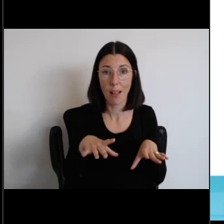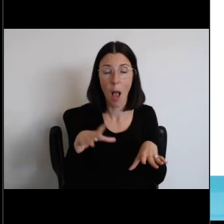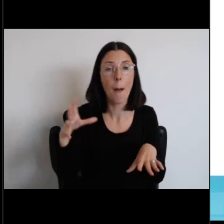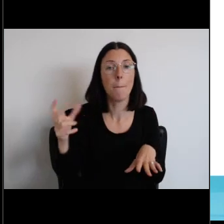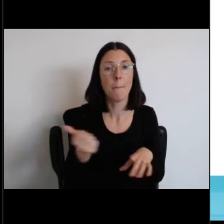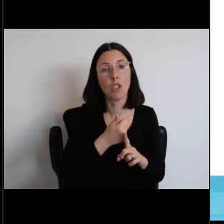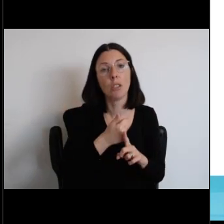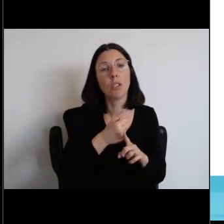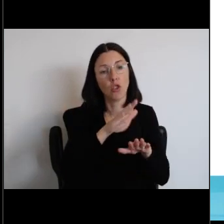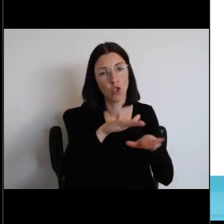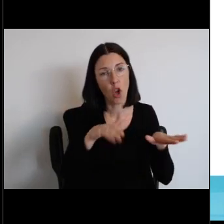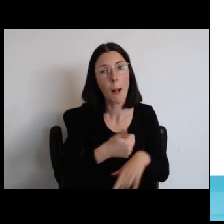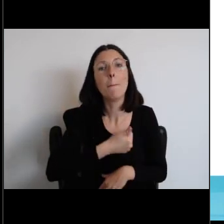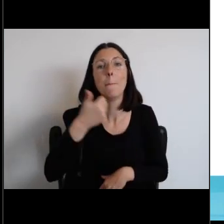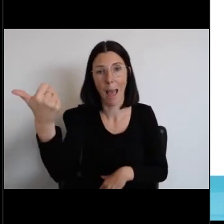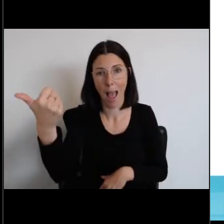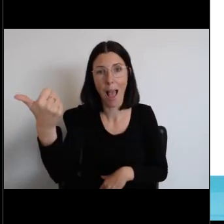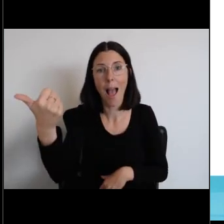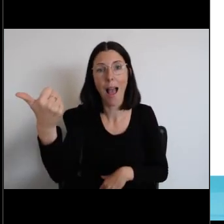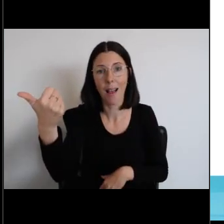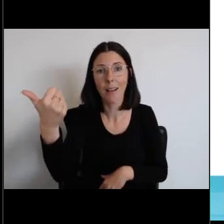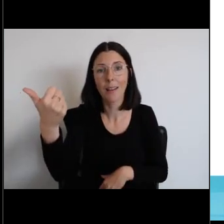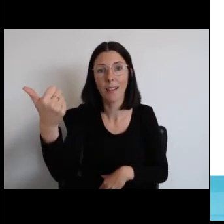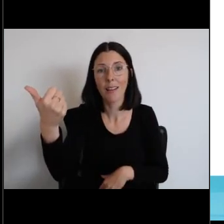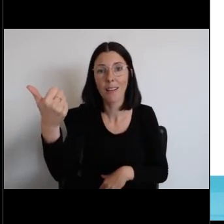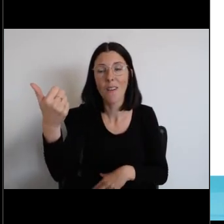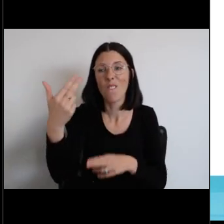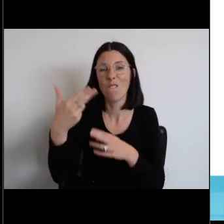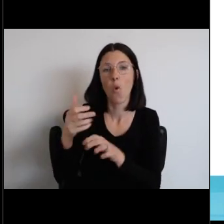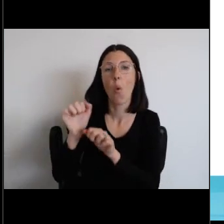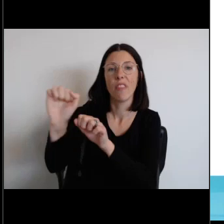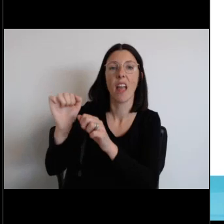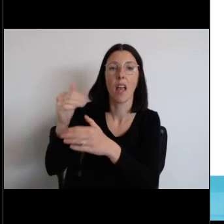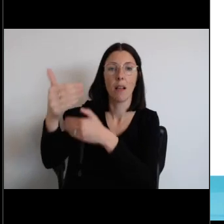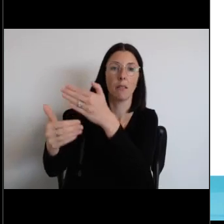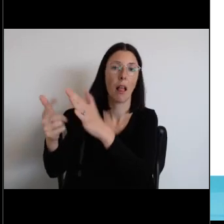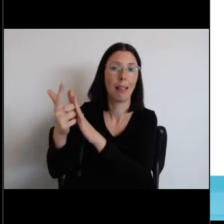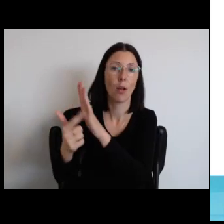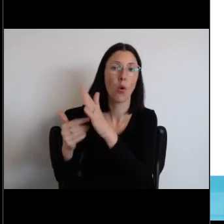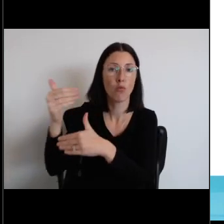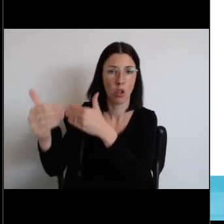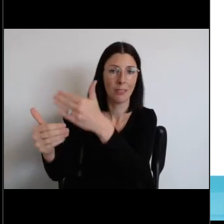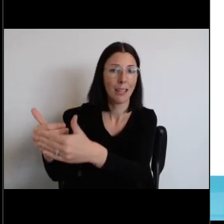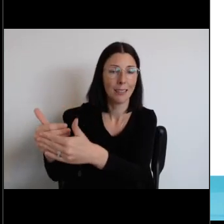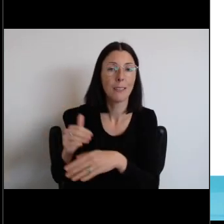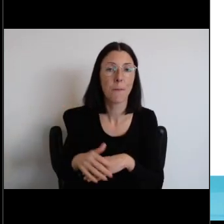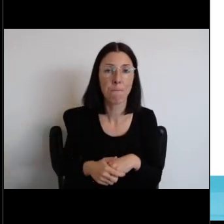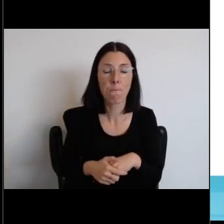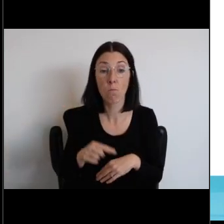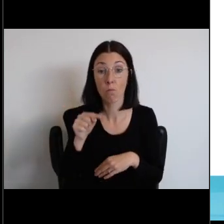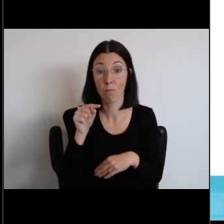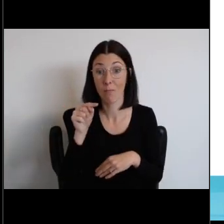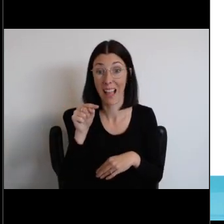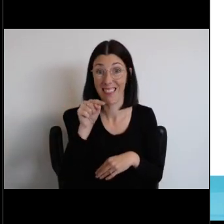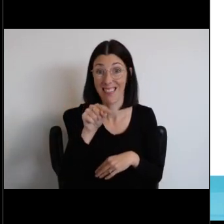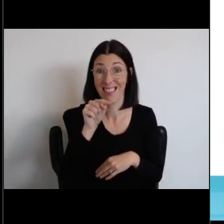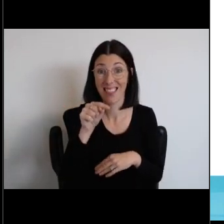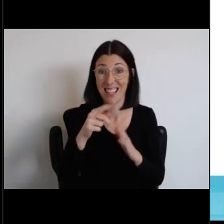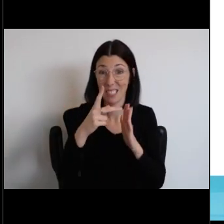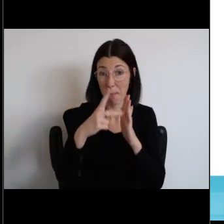law process can happen in that country um this part of the legislation enables an independent